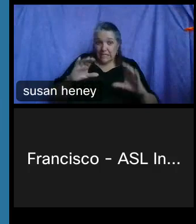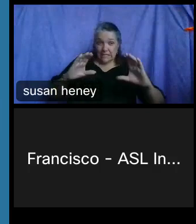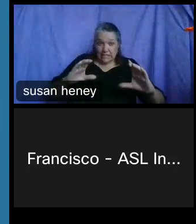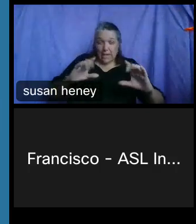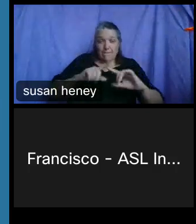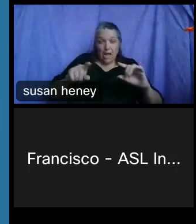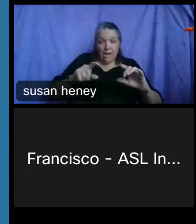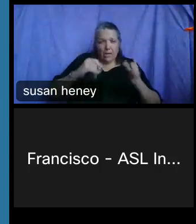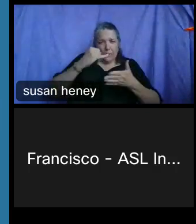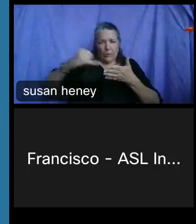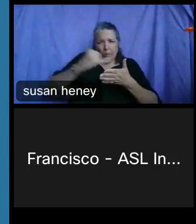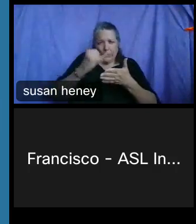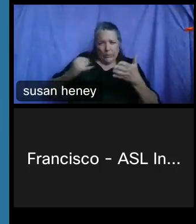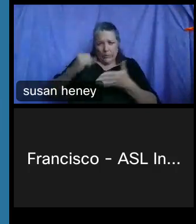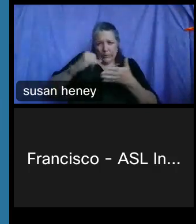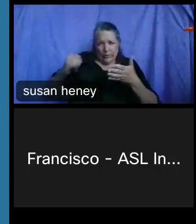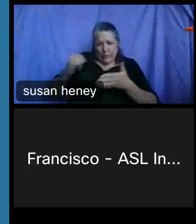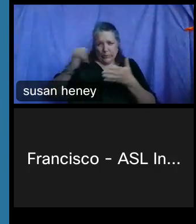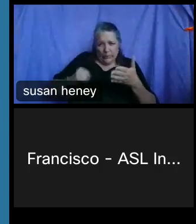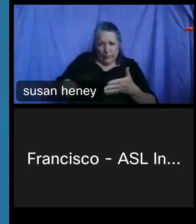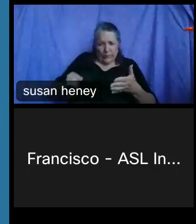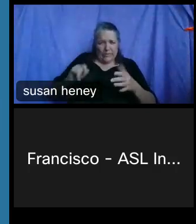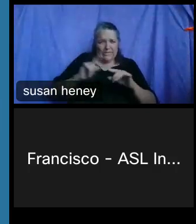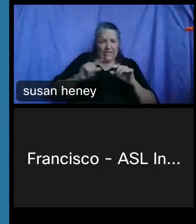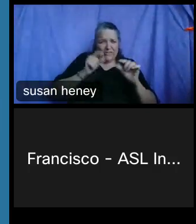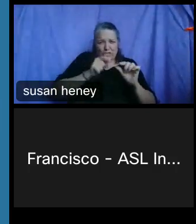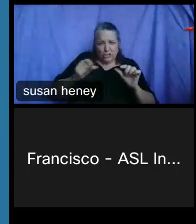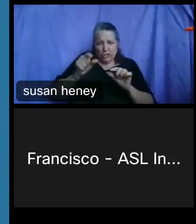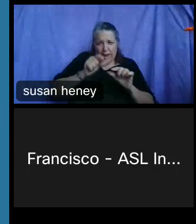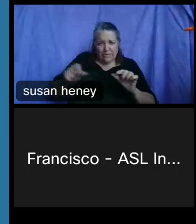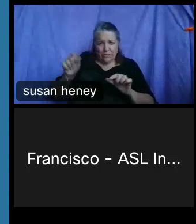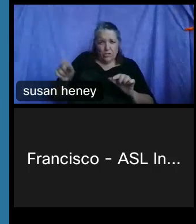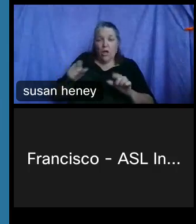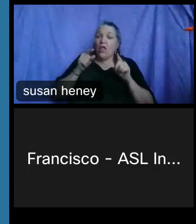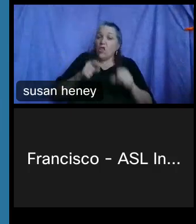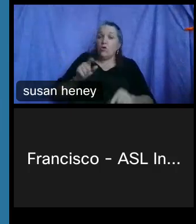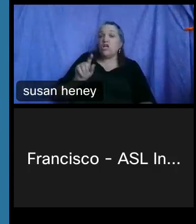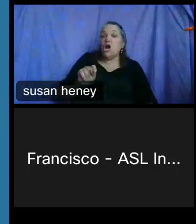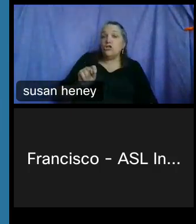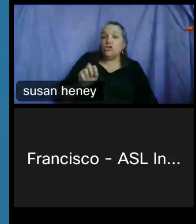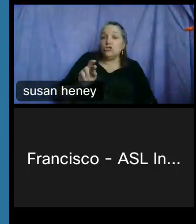and these lines make up a group of shapes. These shapes represent census tracts or another puzzle